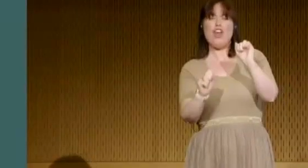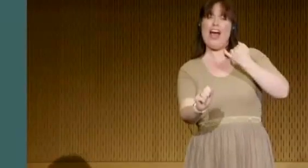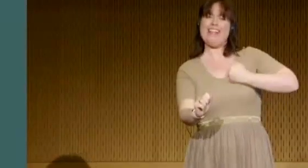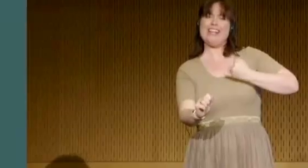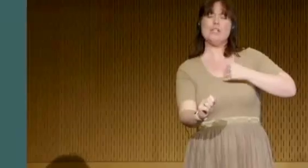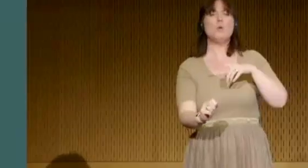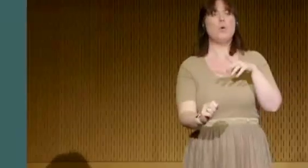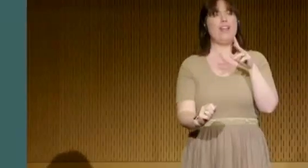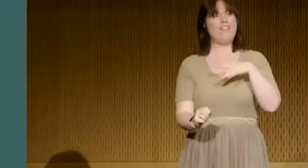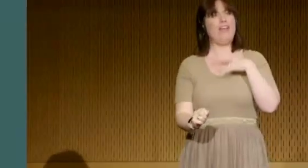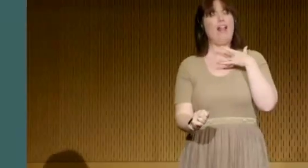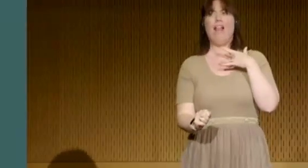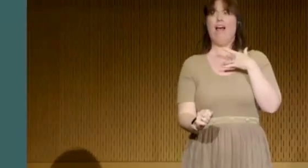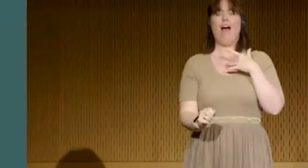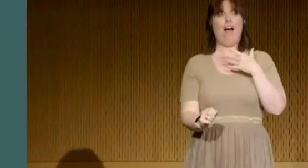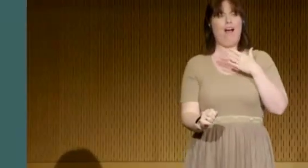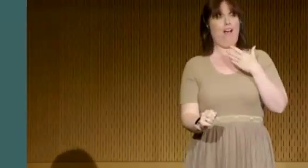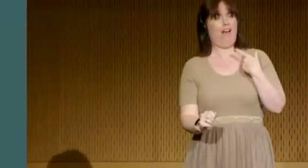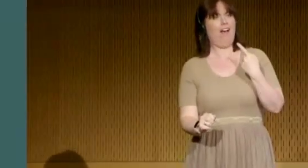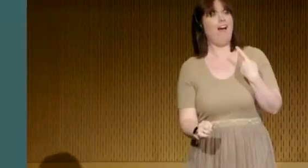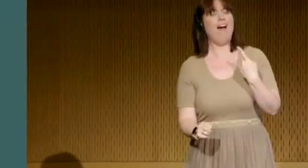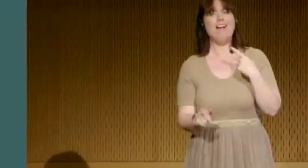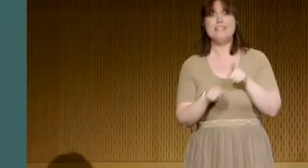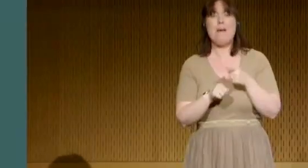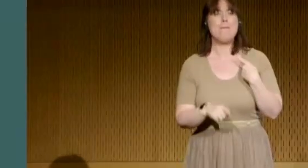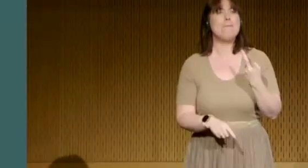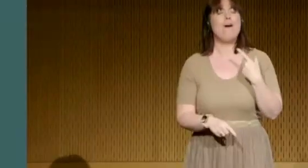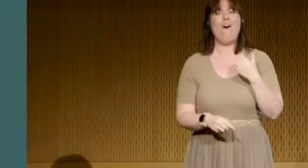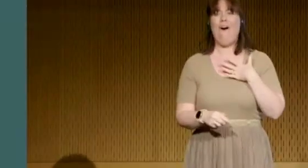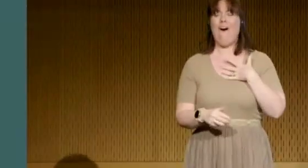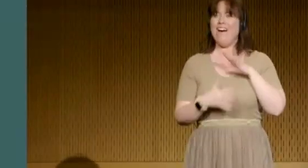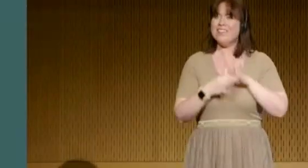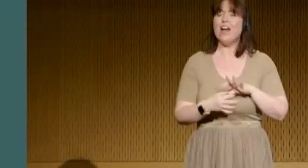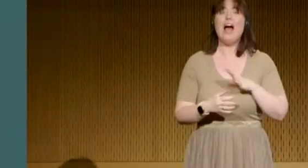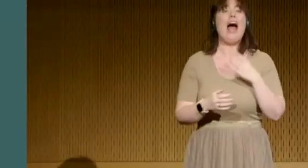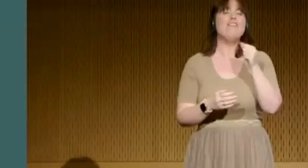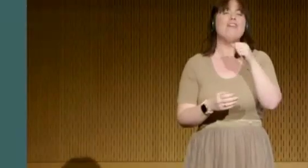classroom that resonates with them, you know, the Irish examples are all fine, but you know,